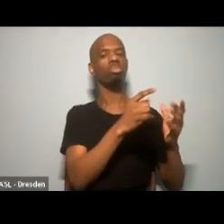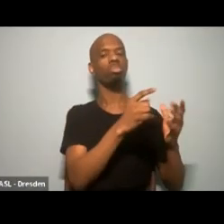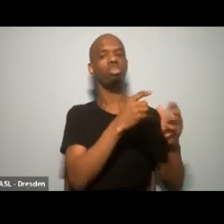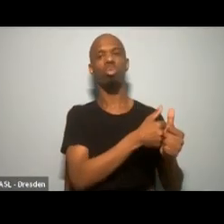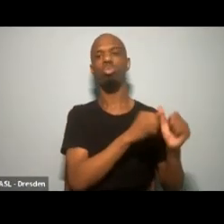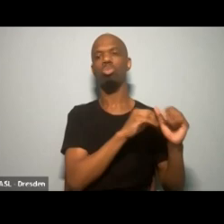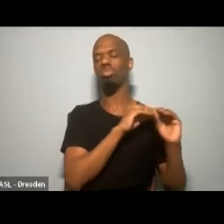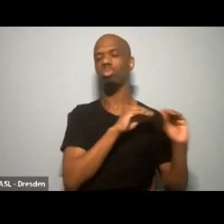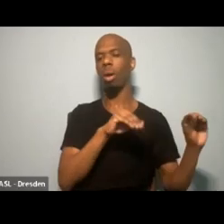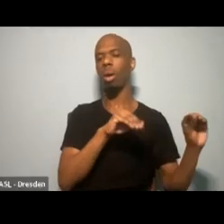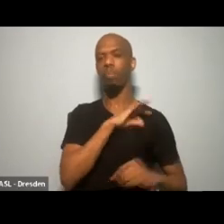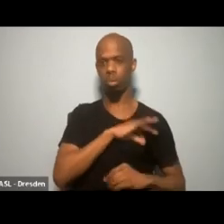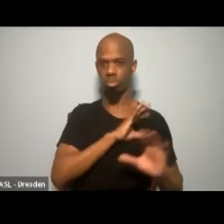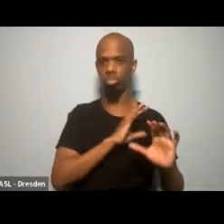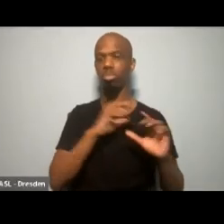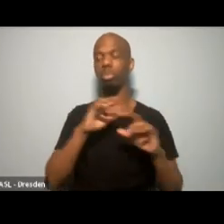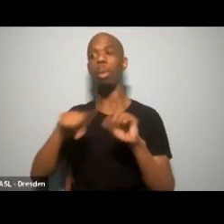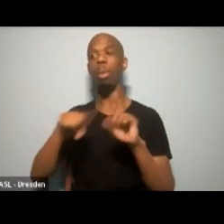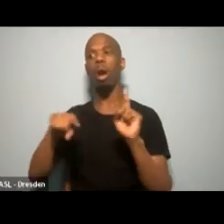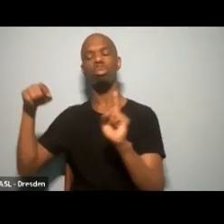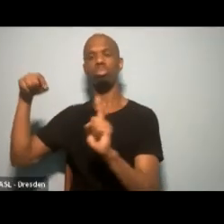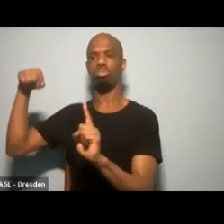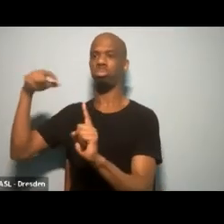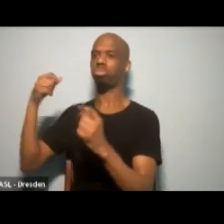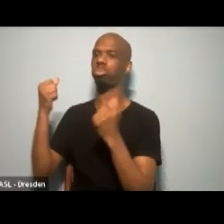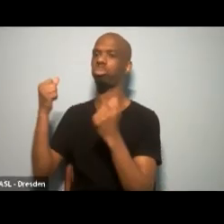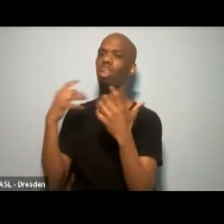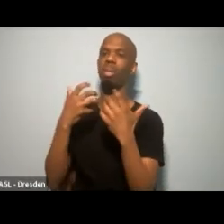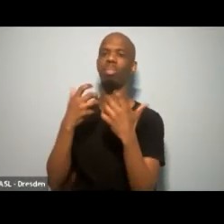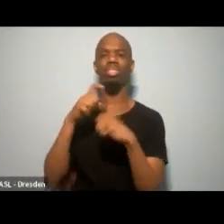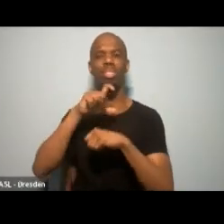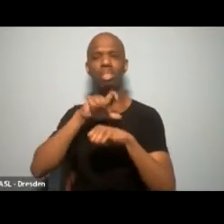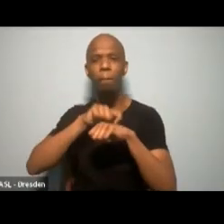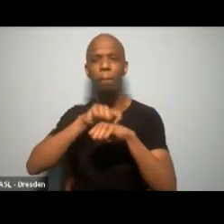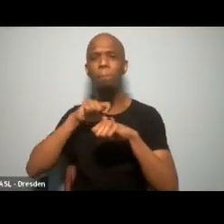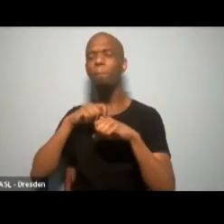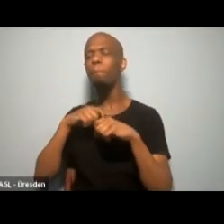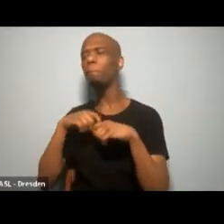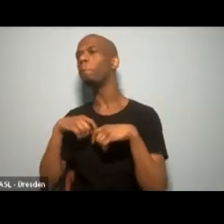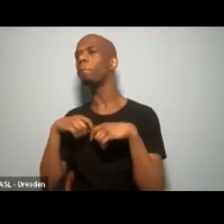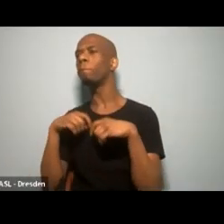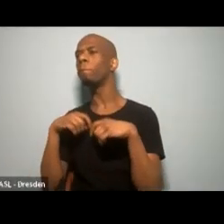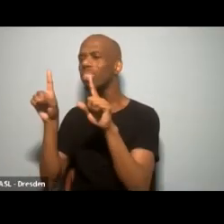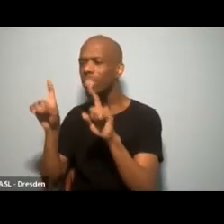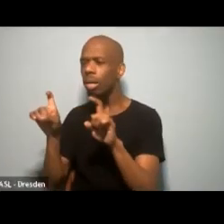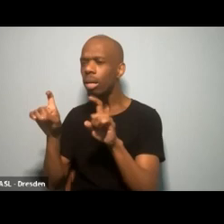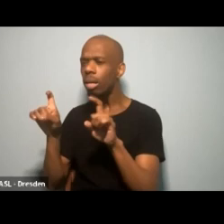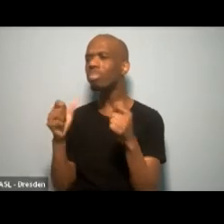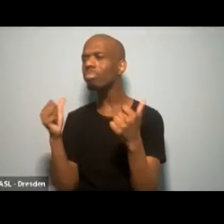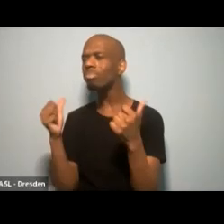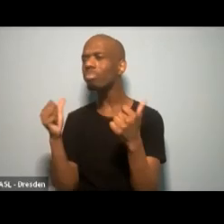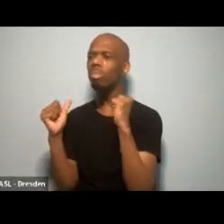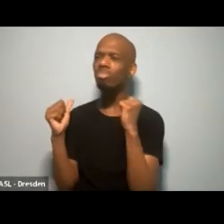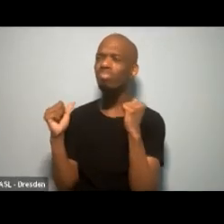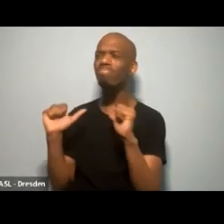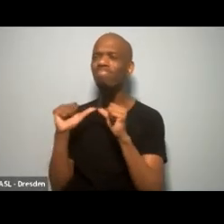and effort to translating key manuscripts into English, Arabic, French, and Spanish,